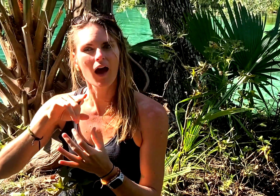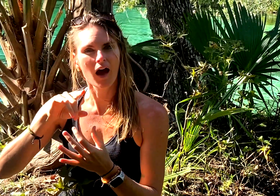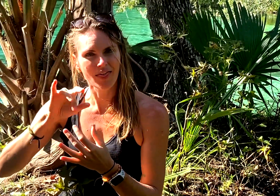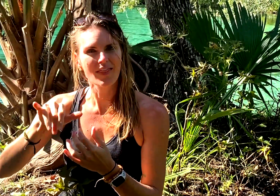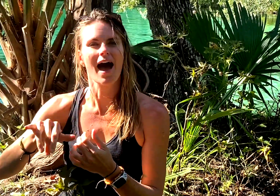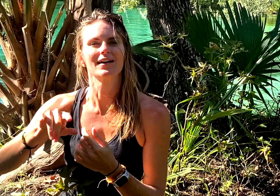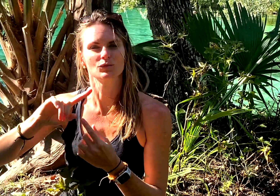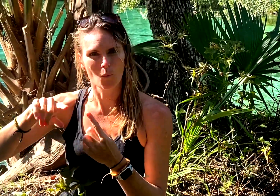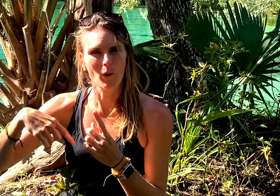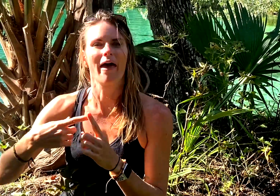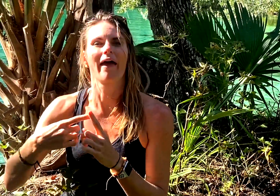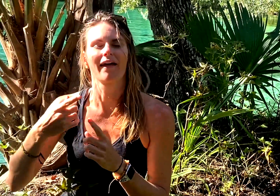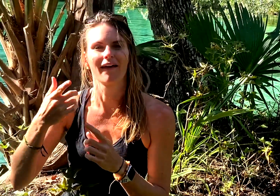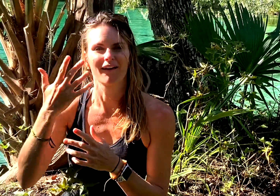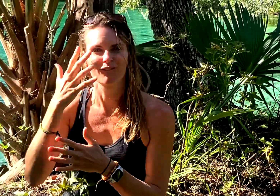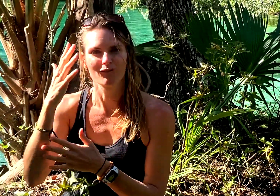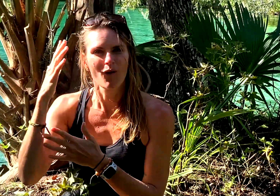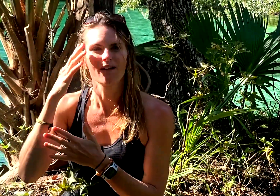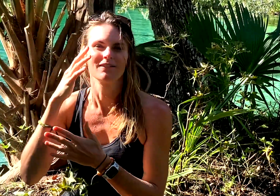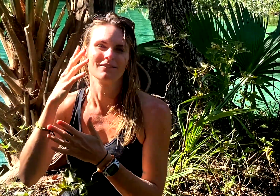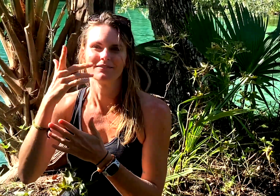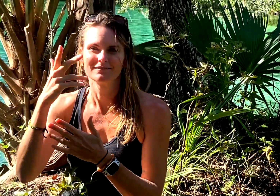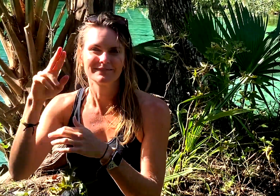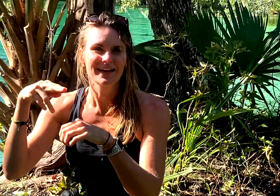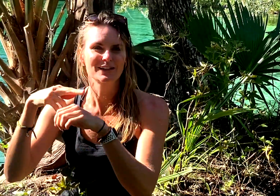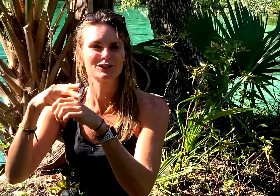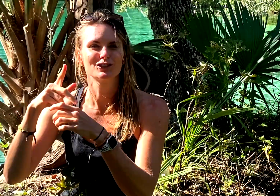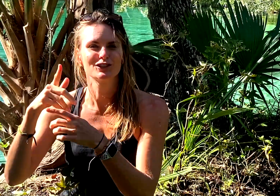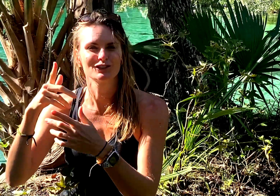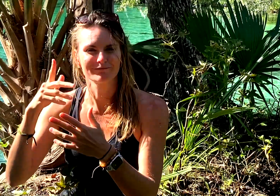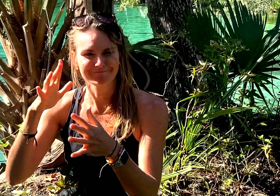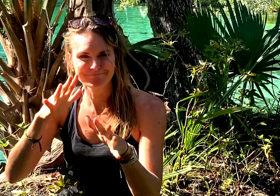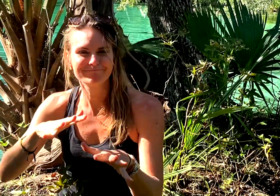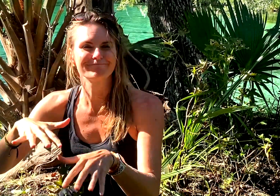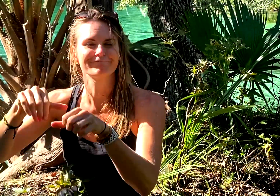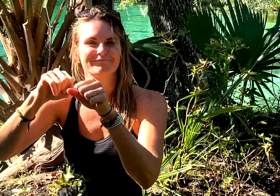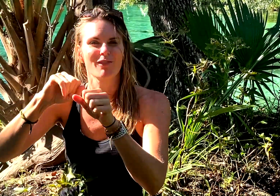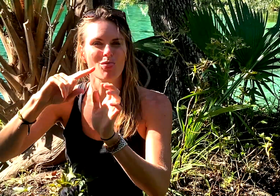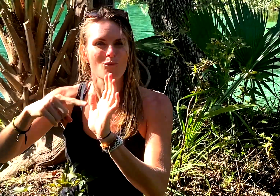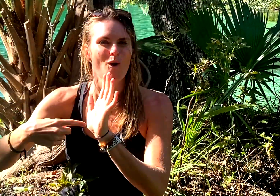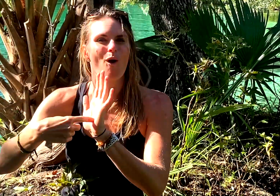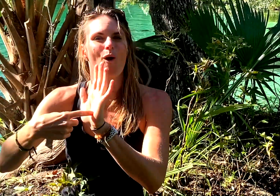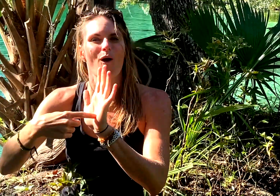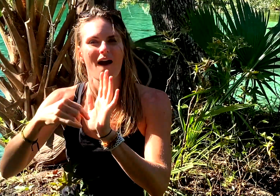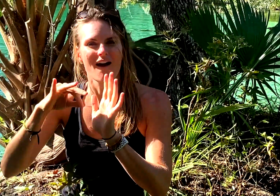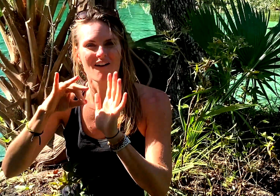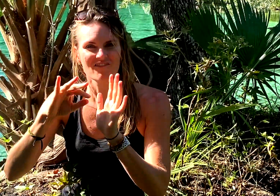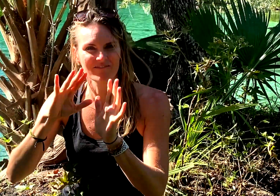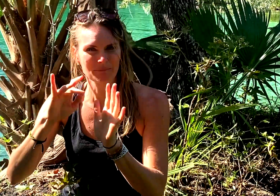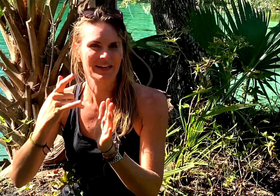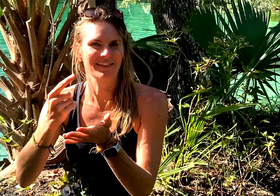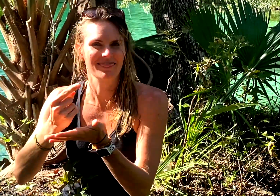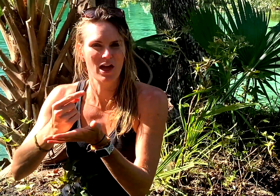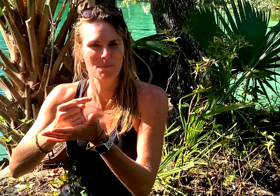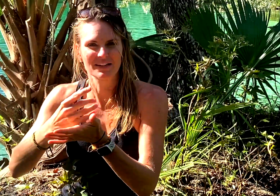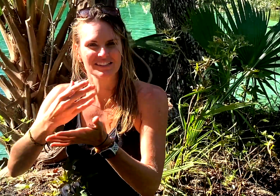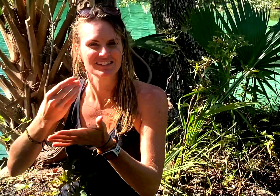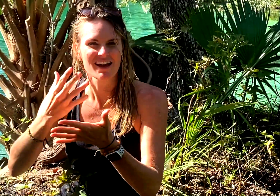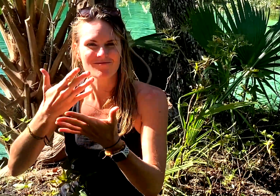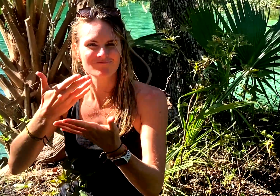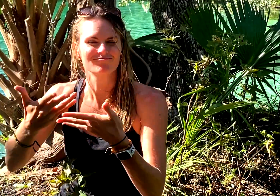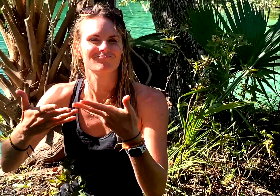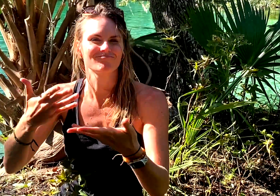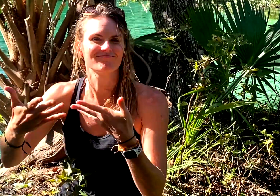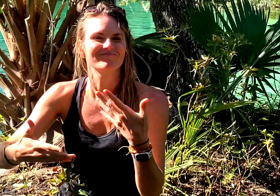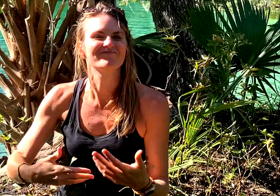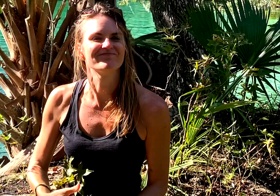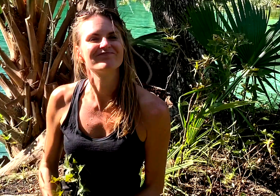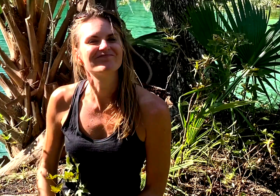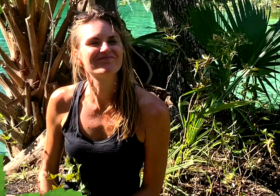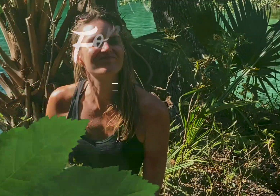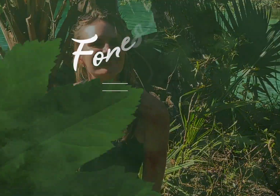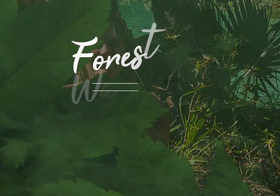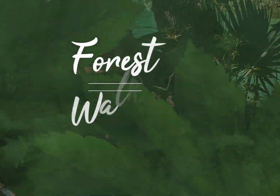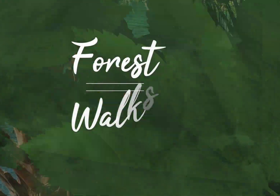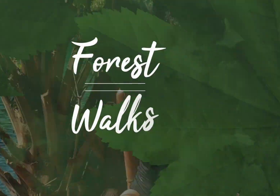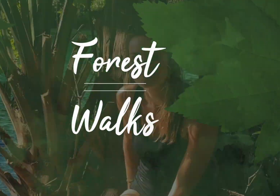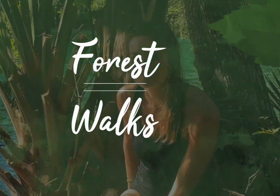the role of therapist and work with us.